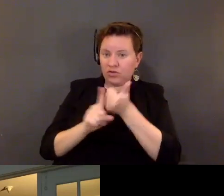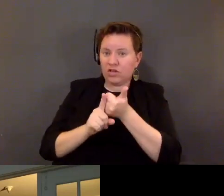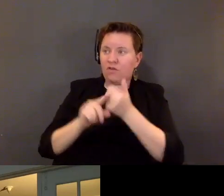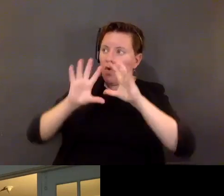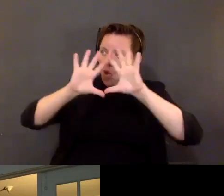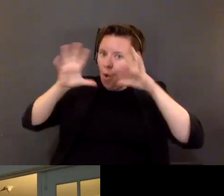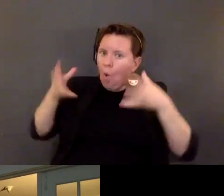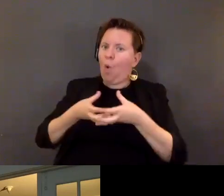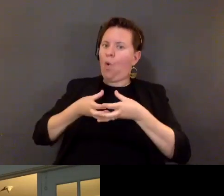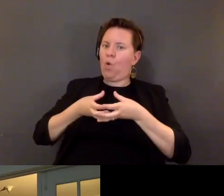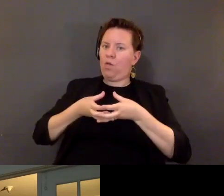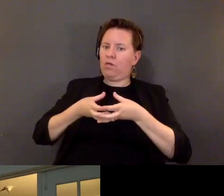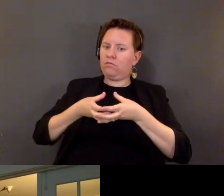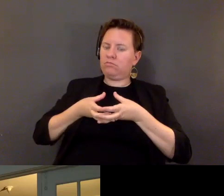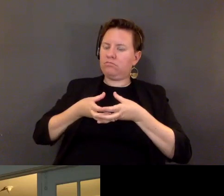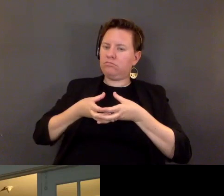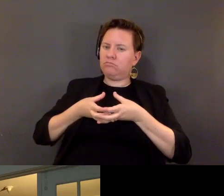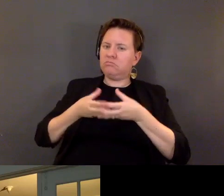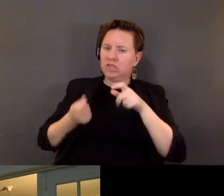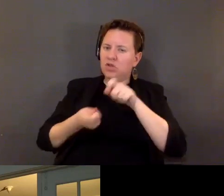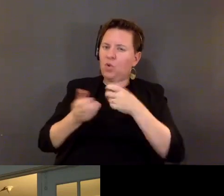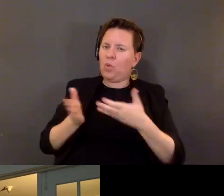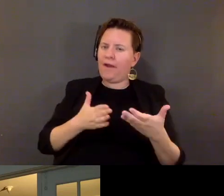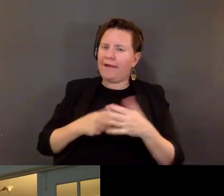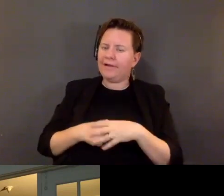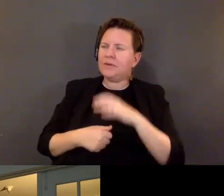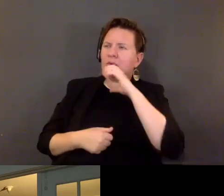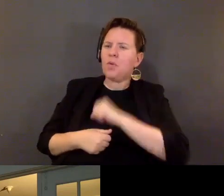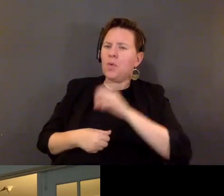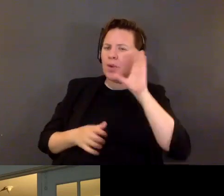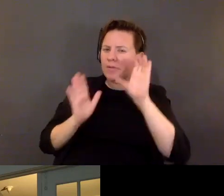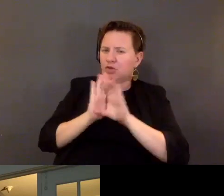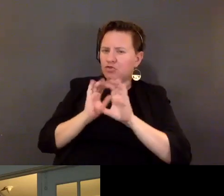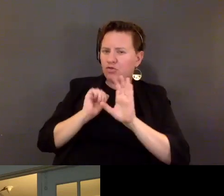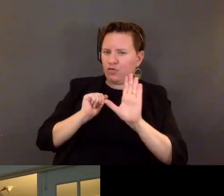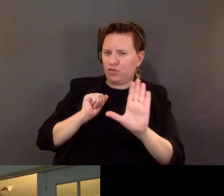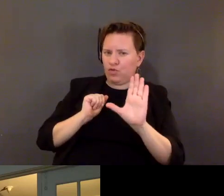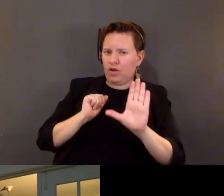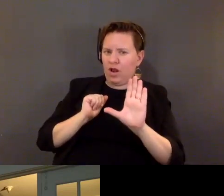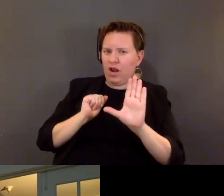in a way and there's an old image of yours which it put me to mind of which was called in the